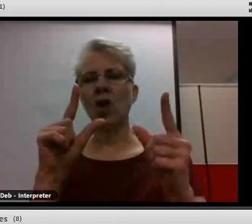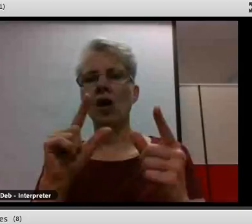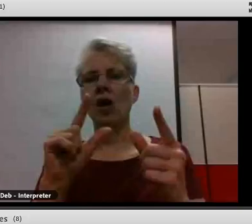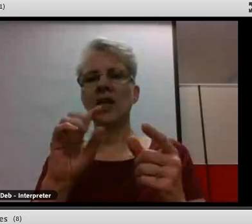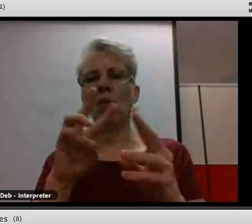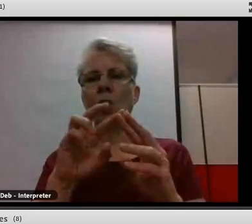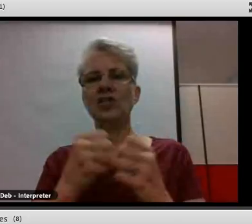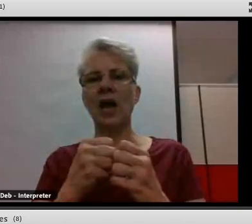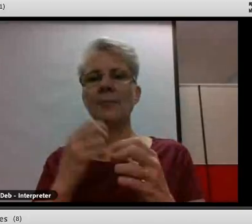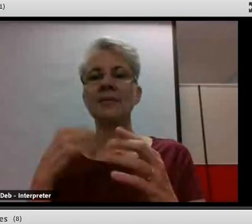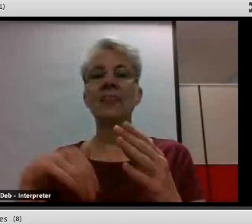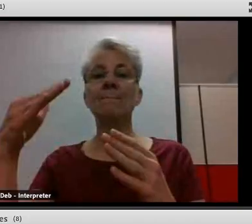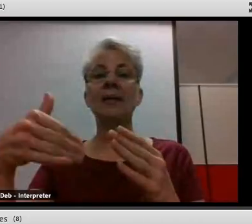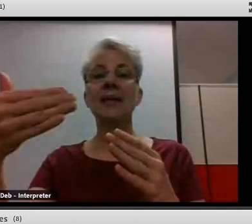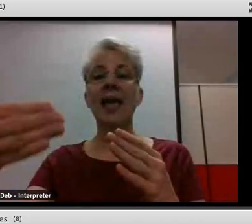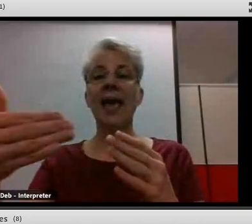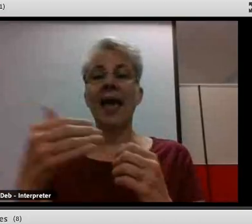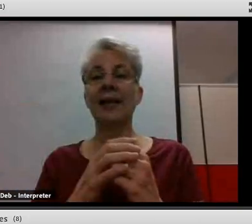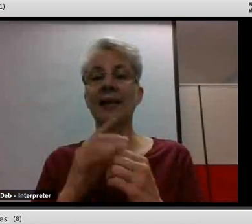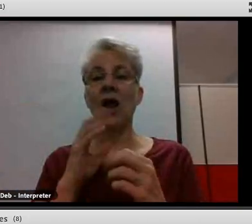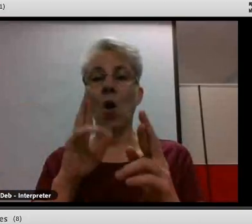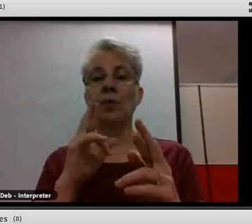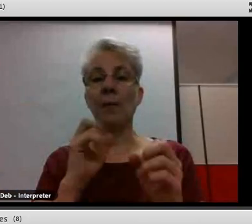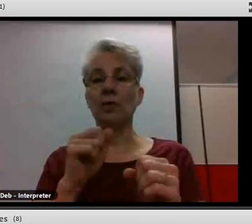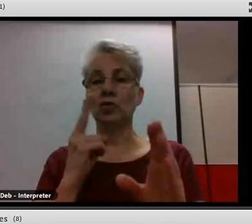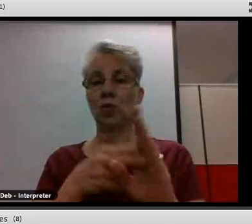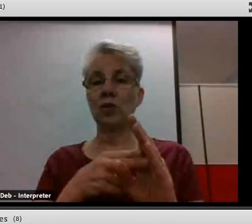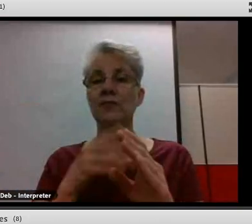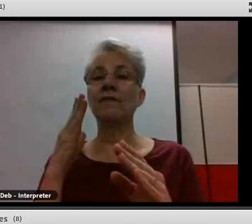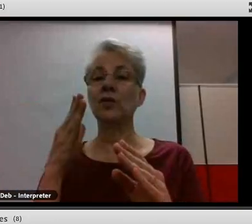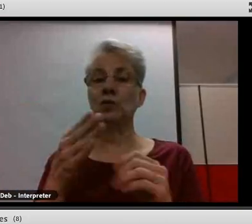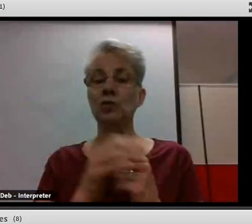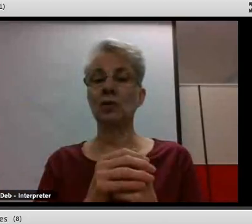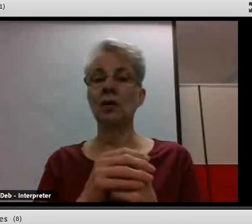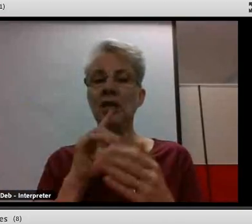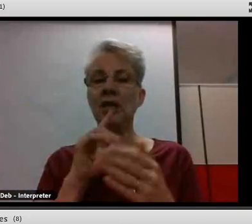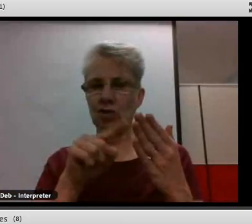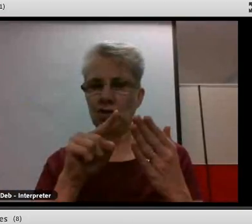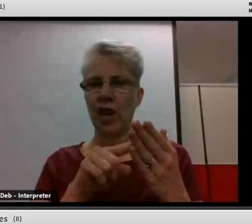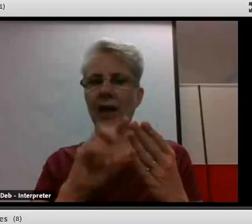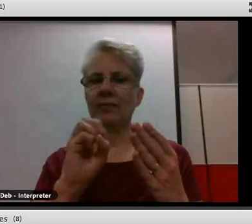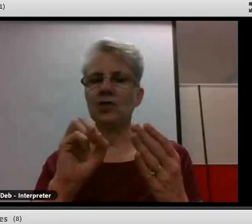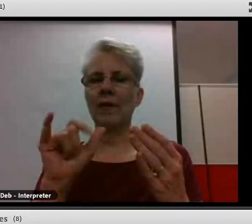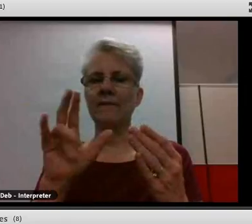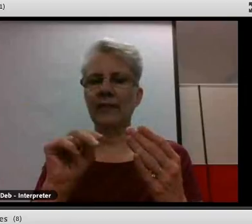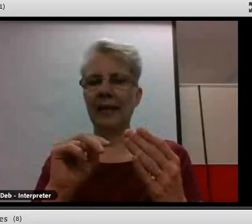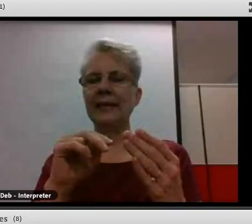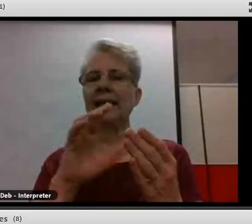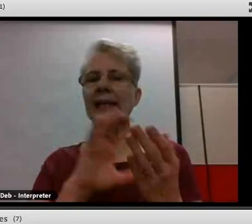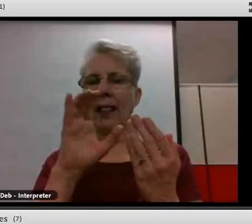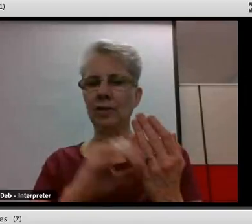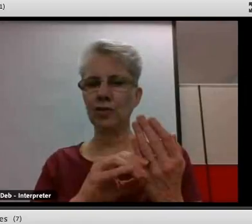and we're about finished with what I wanted to kind of show you today and share with you today.